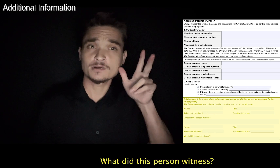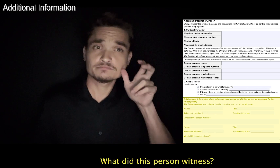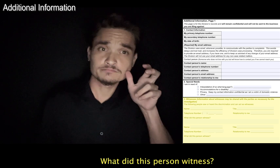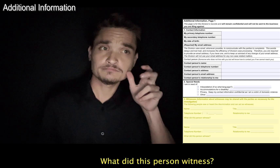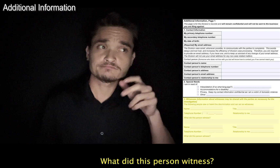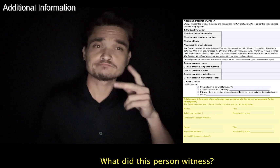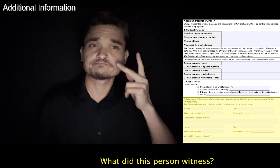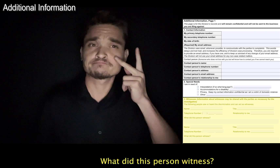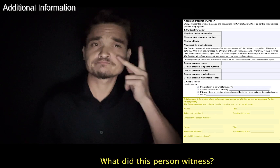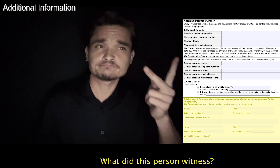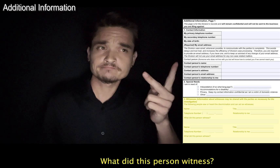What did this person witness?